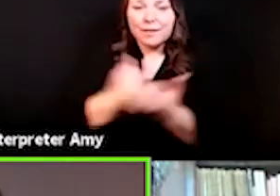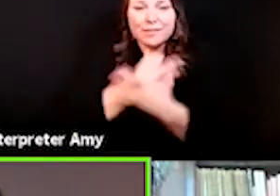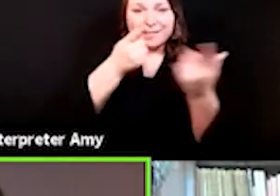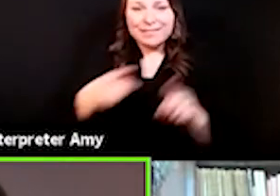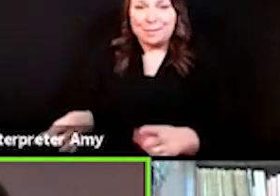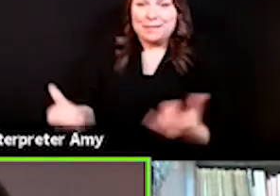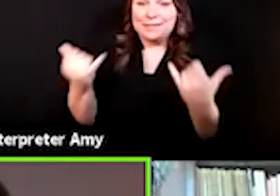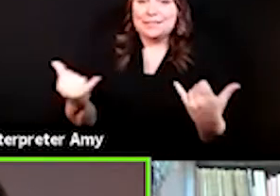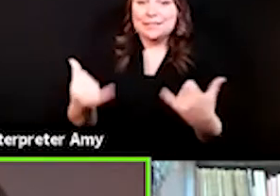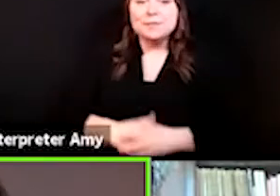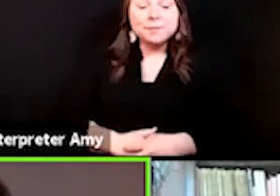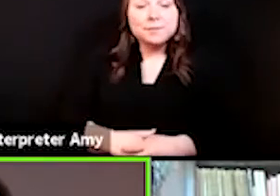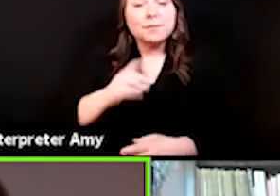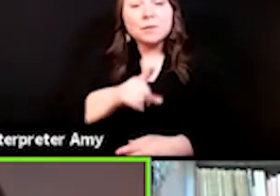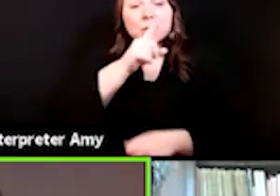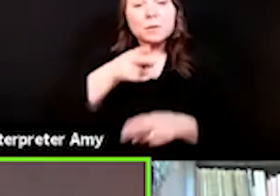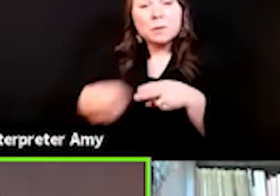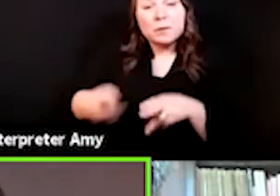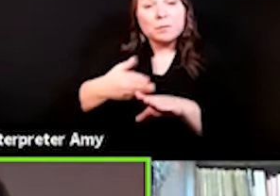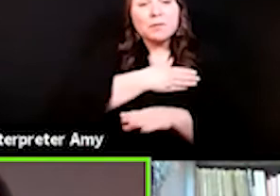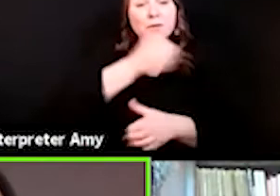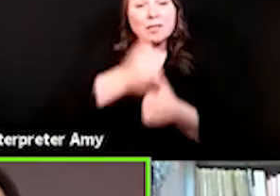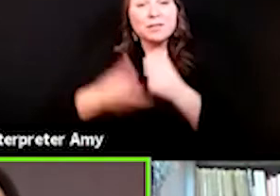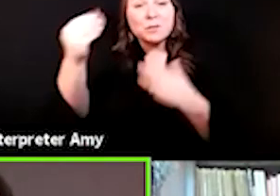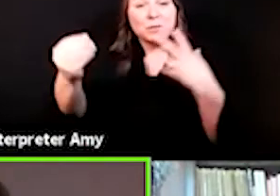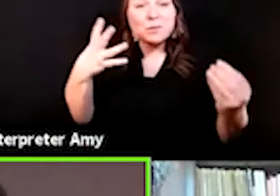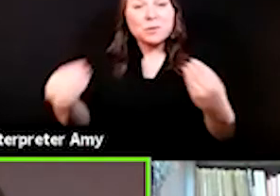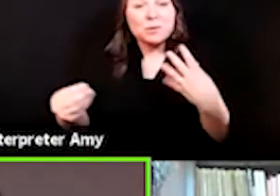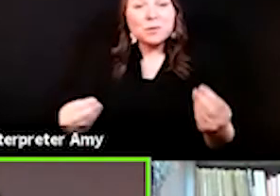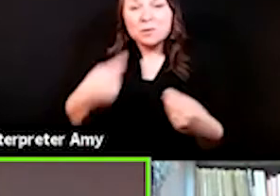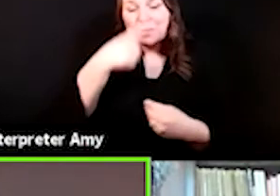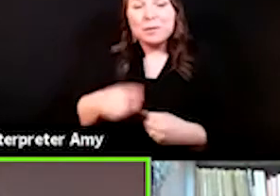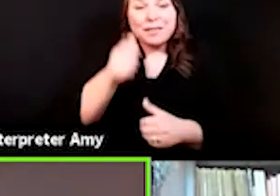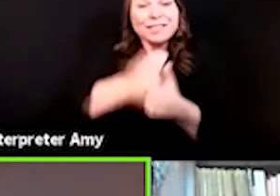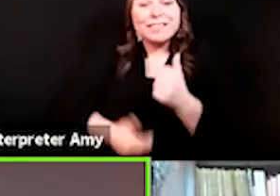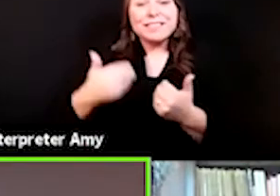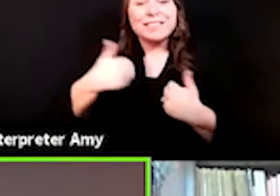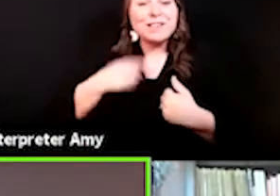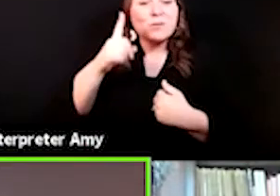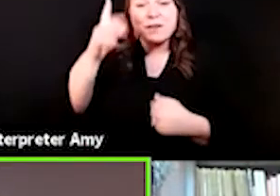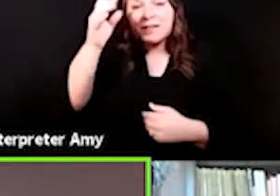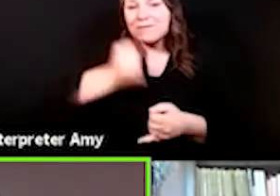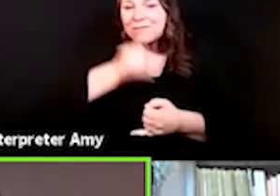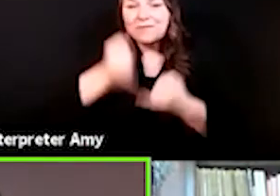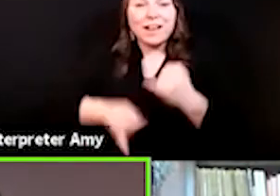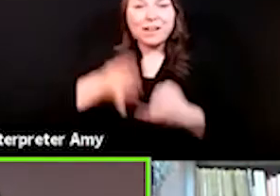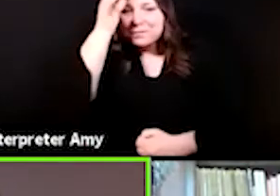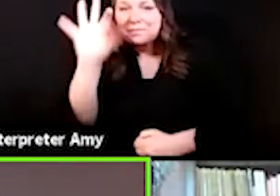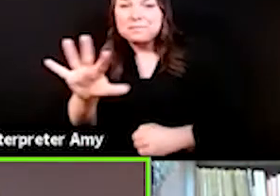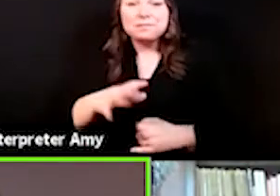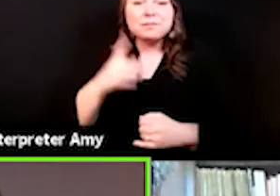TRYING TO UNDERSTAND WHERE WE ARE TODAY AND JUST REALLY QUICKLY BEFORE I LET EACH OF YOU GO, I WILL ASK IF YOU CAN